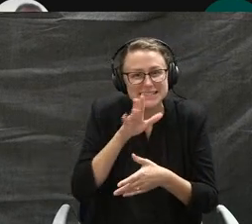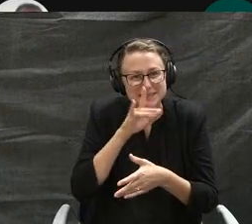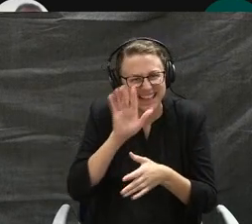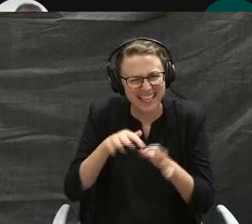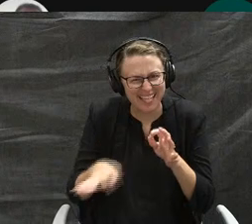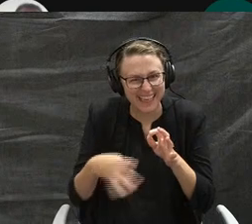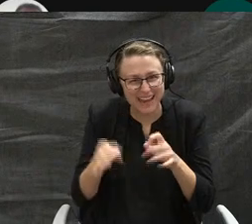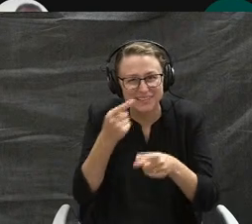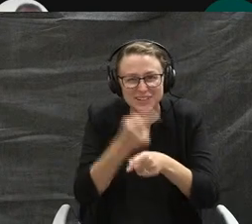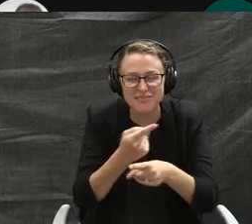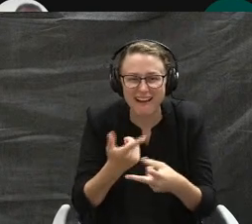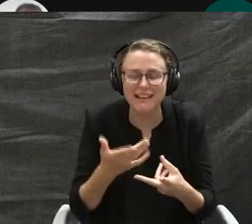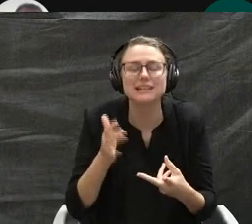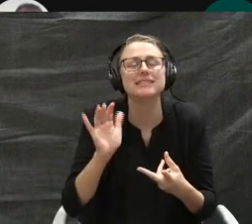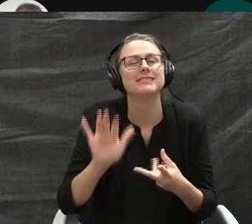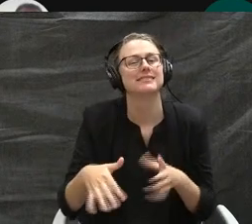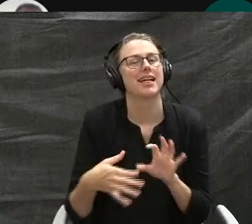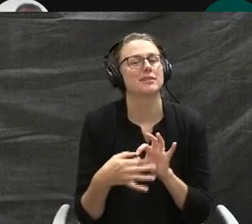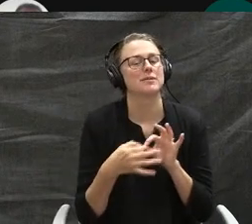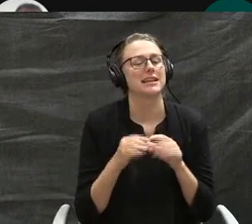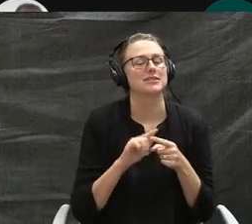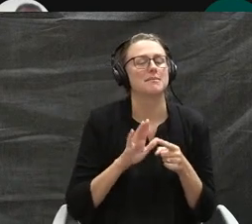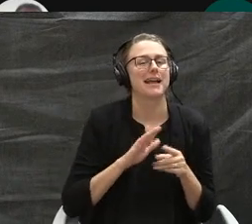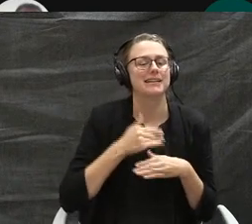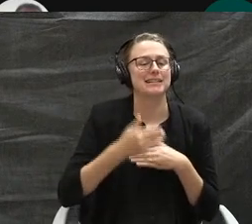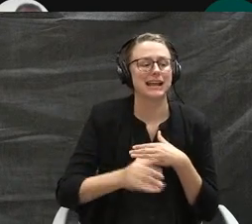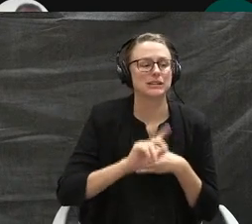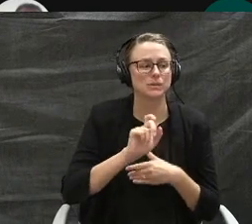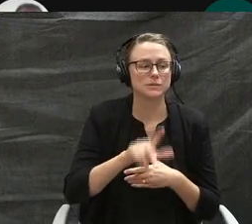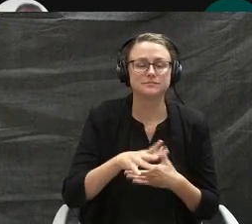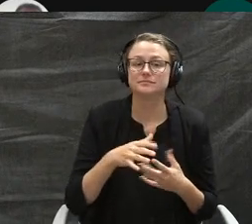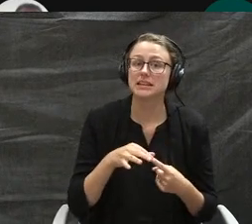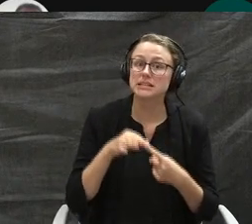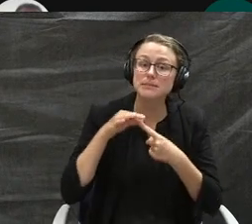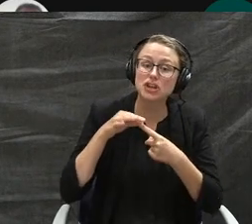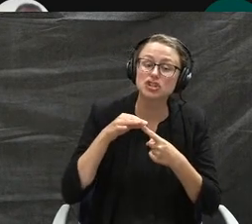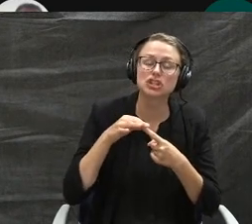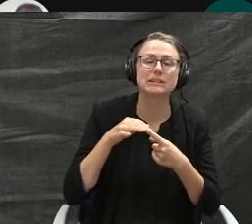seeing, especially like the middle school where the custodians are going to clean really quickly between the